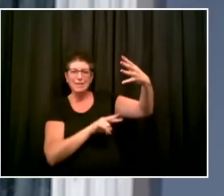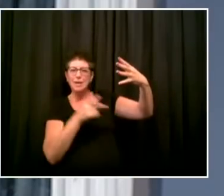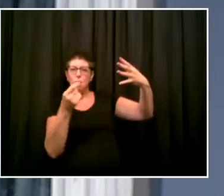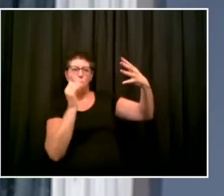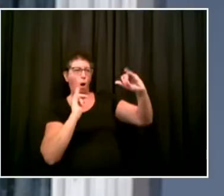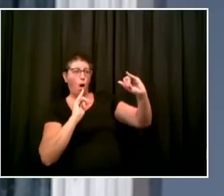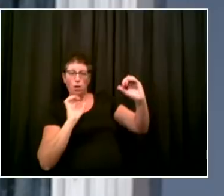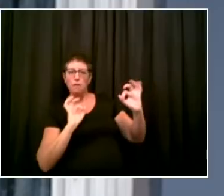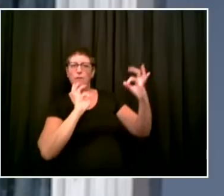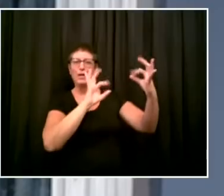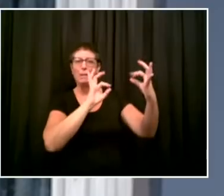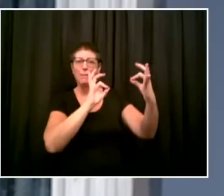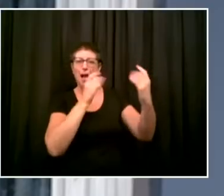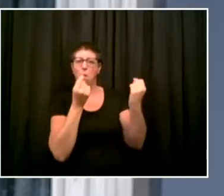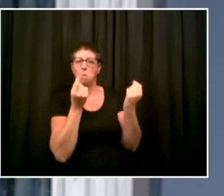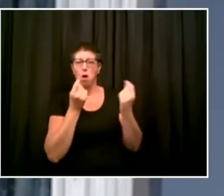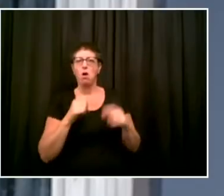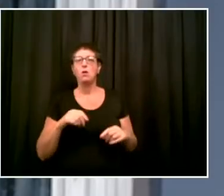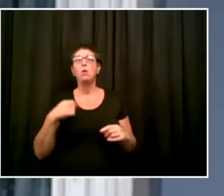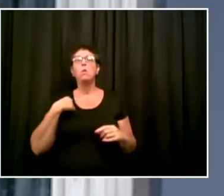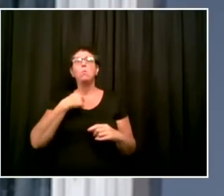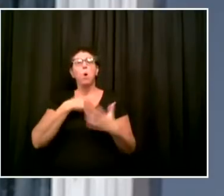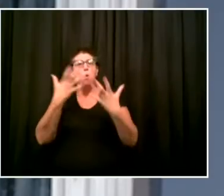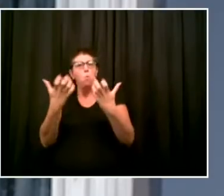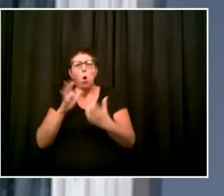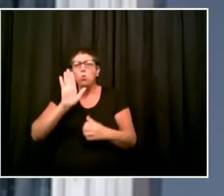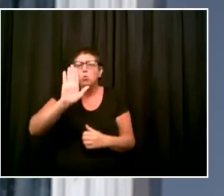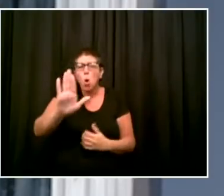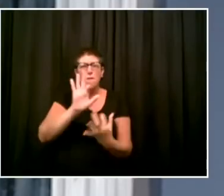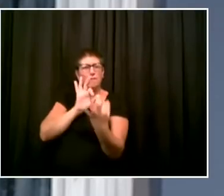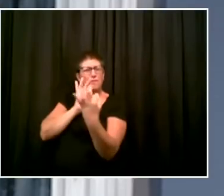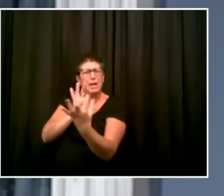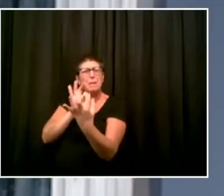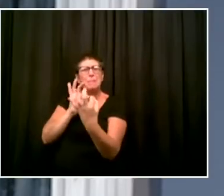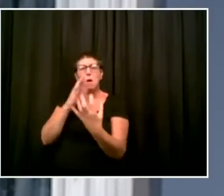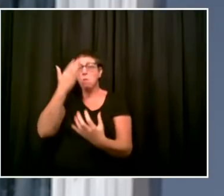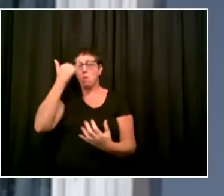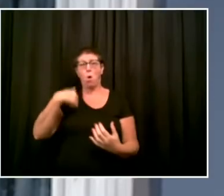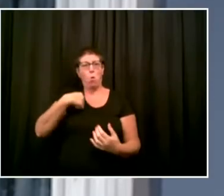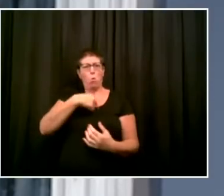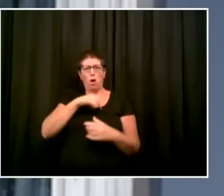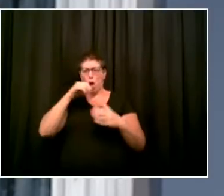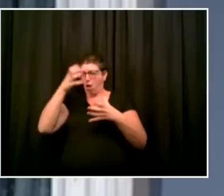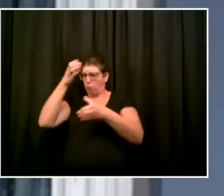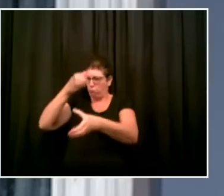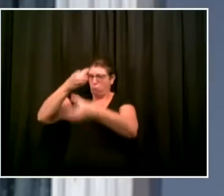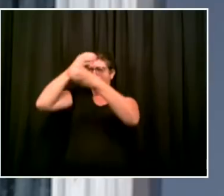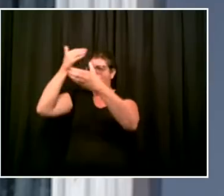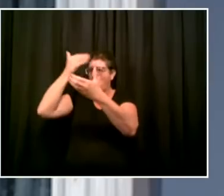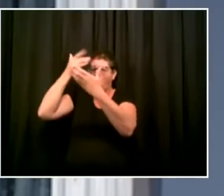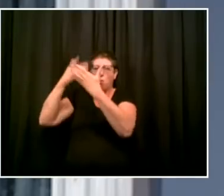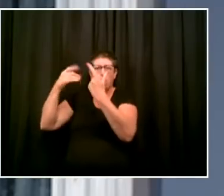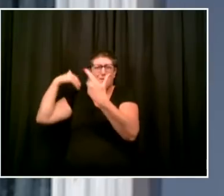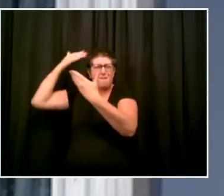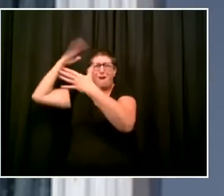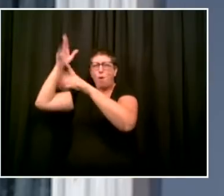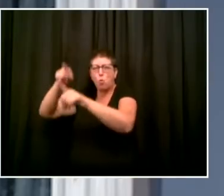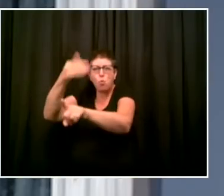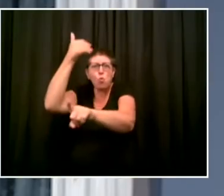I THINK WE ARE IN A GOOD PLACE, WE WANT TO HEAR WHAT OTHERS